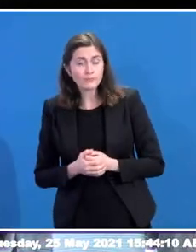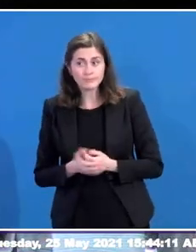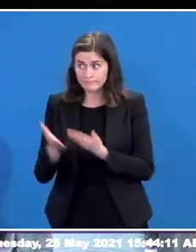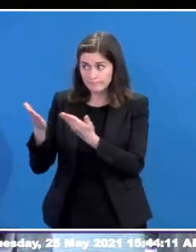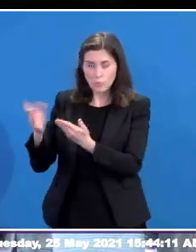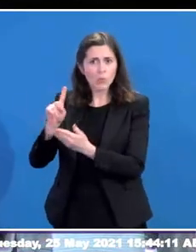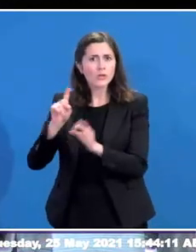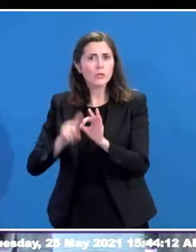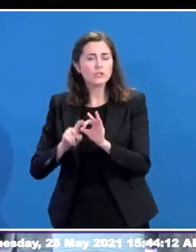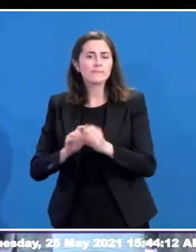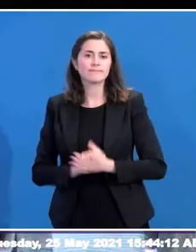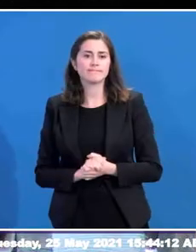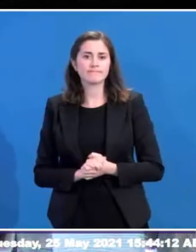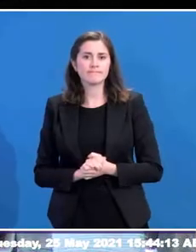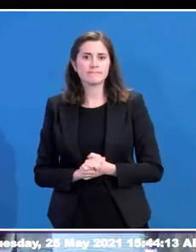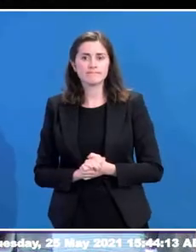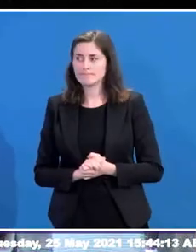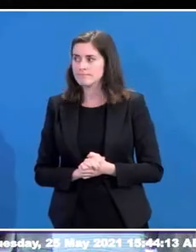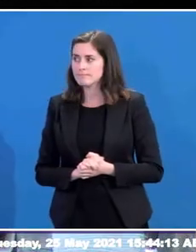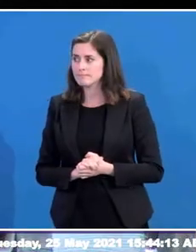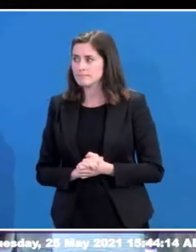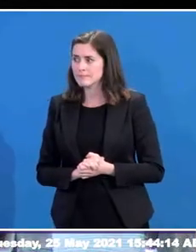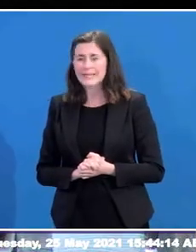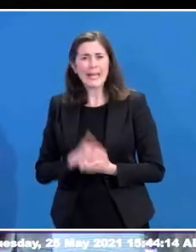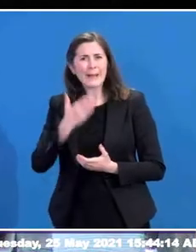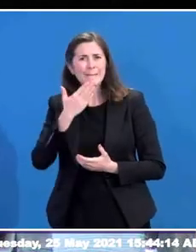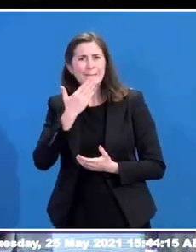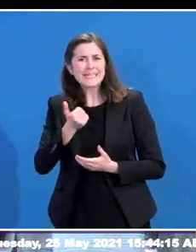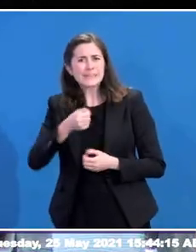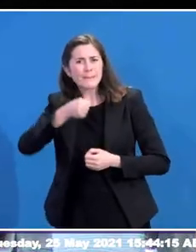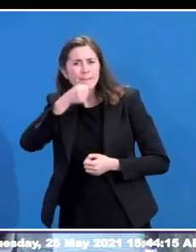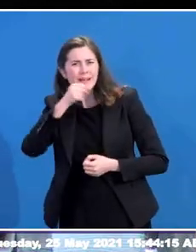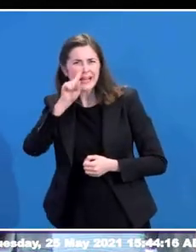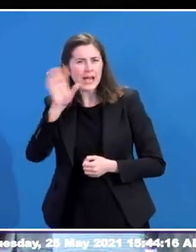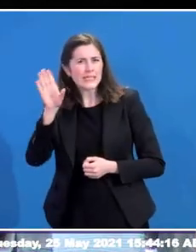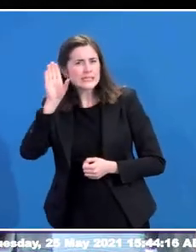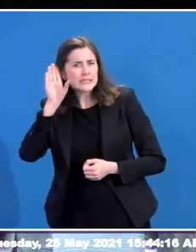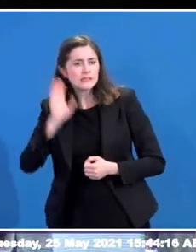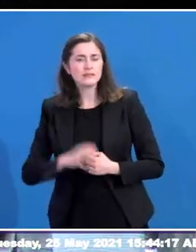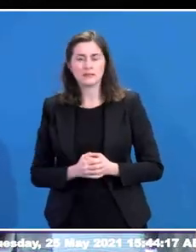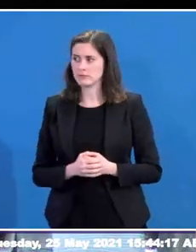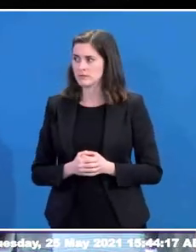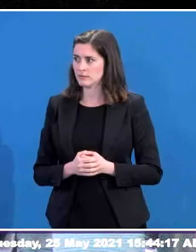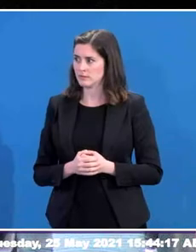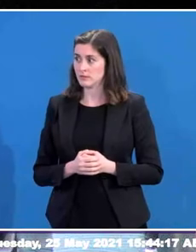Thank you, Chair. Are you near a microphone by any chance? I am, I've been adequately amplified.